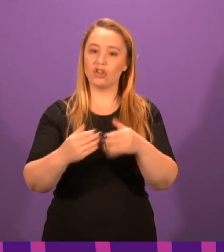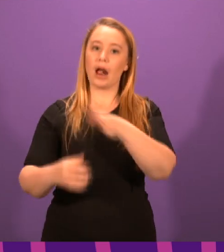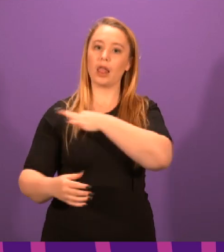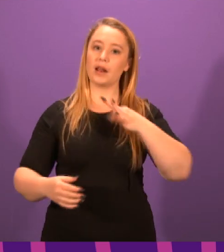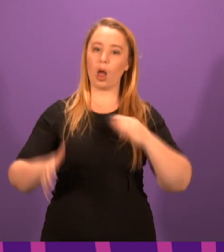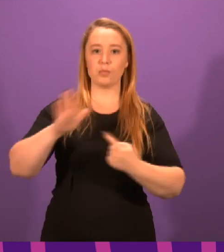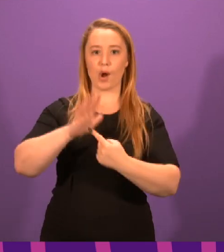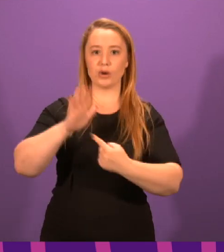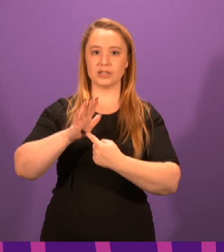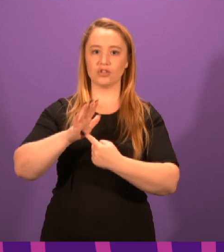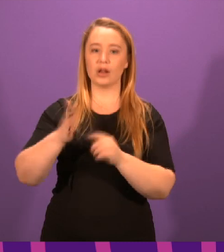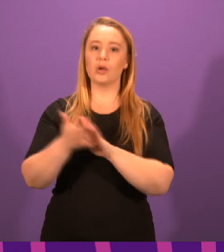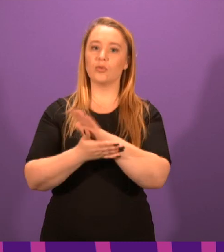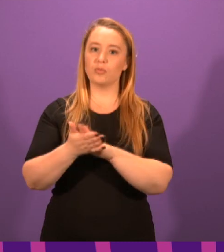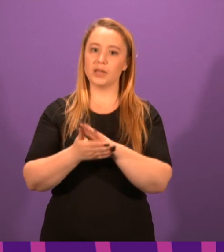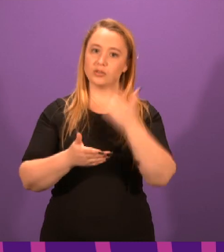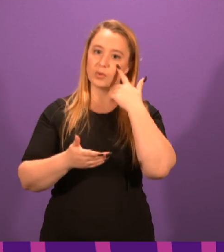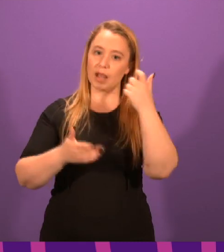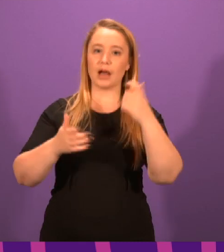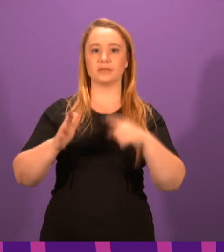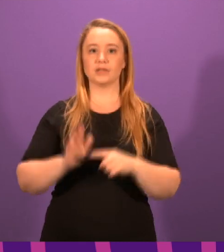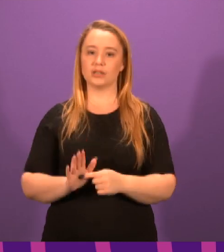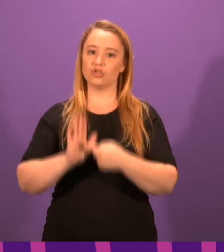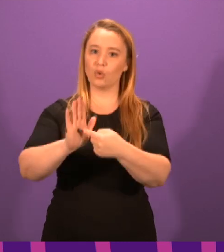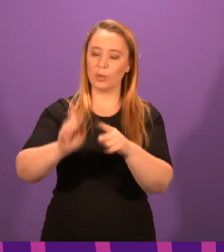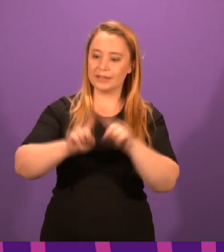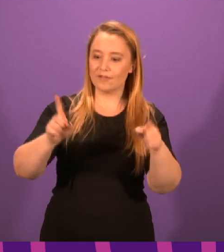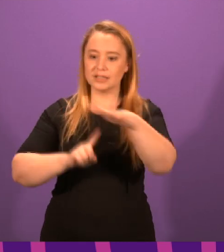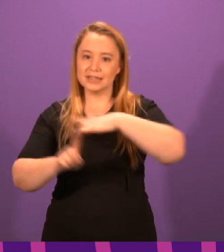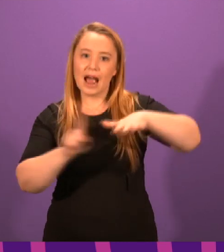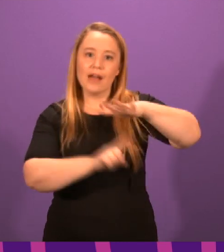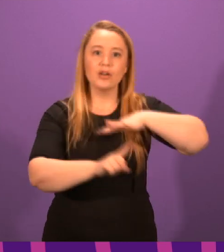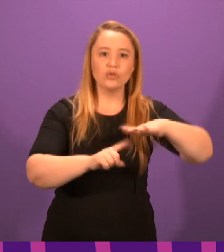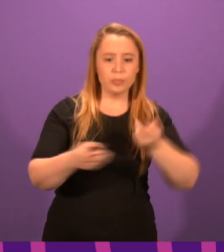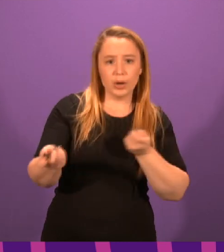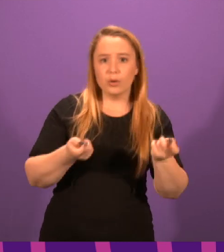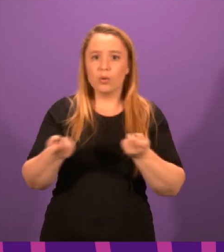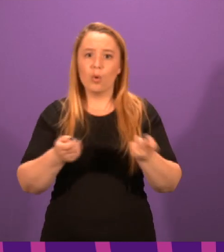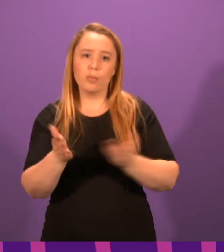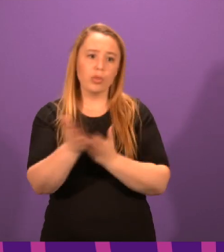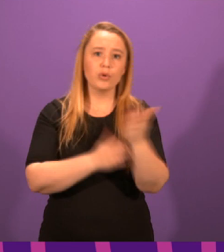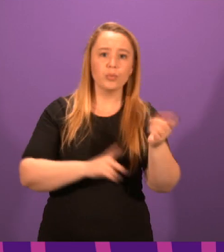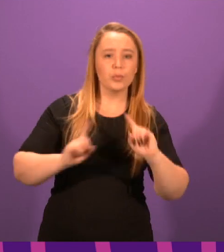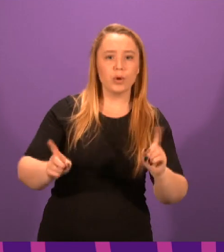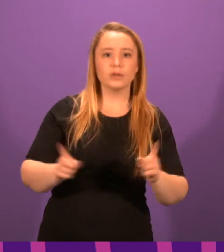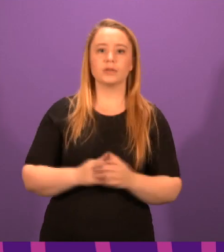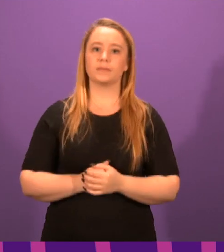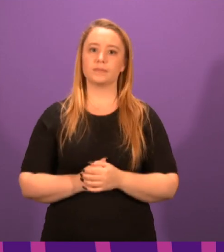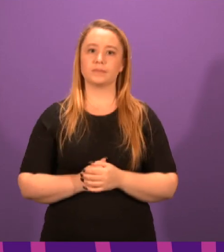allow us to demonstrate, in different scenarios, how well we can work through the backlog of cases.